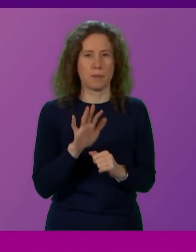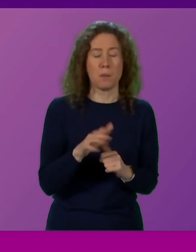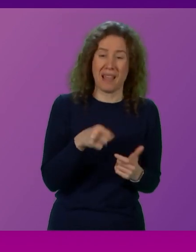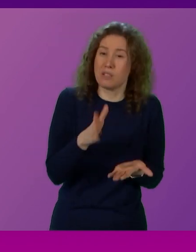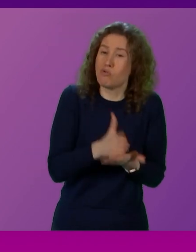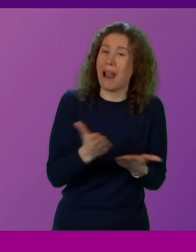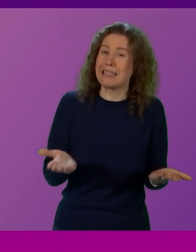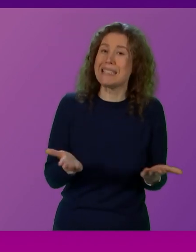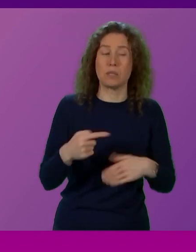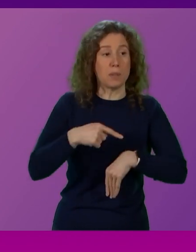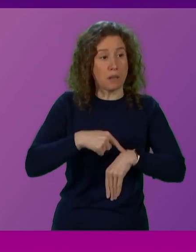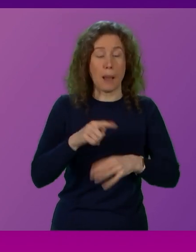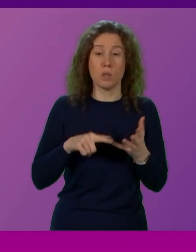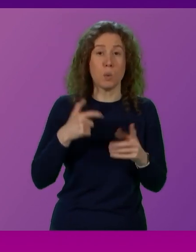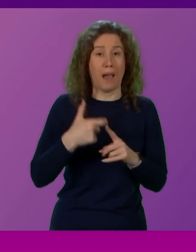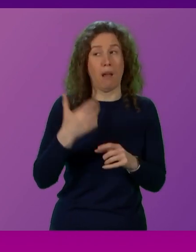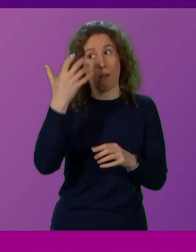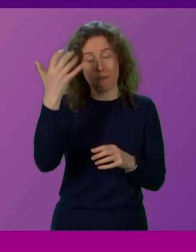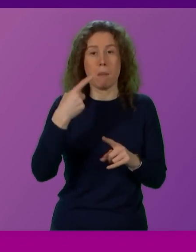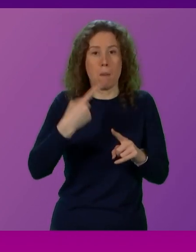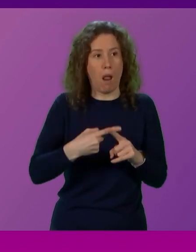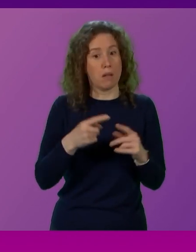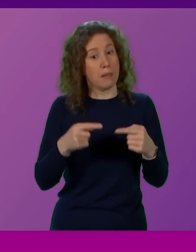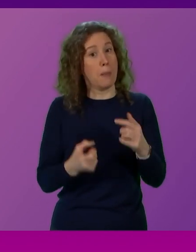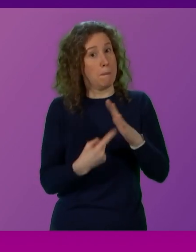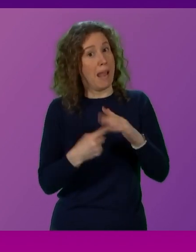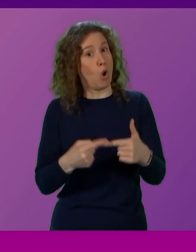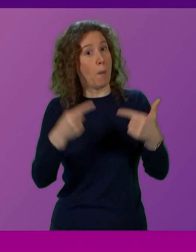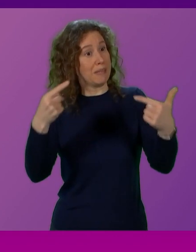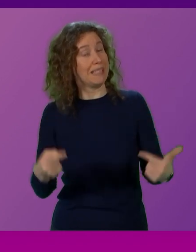I think that it is time that the UK Government, and, indeed, the main Opposition at UK level,